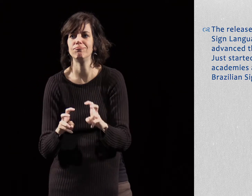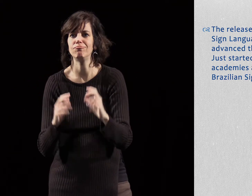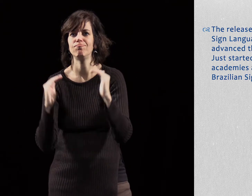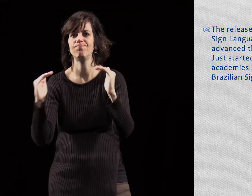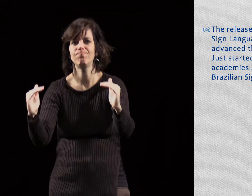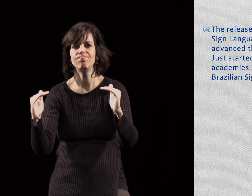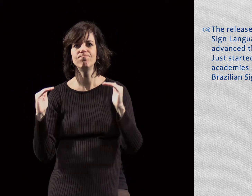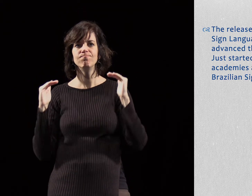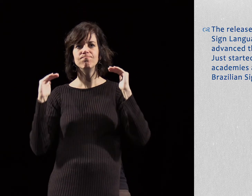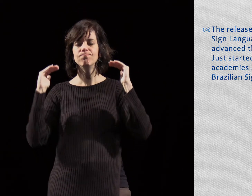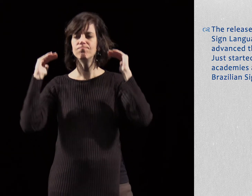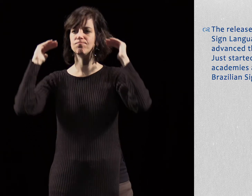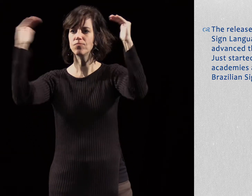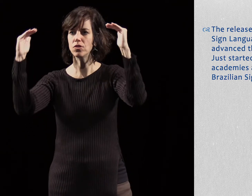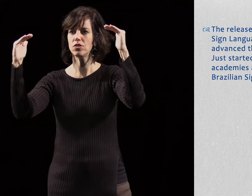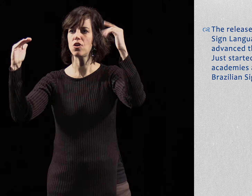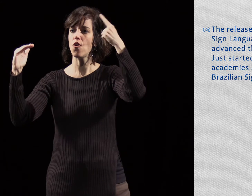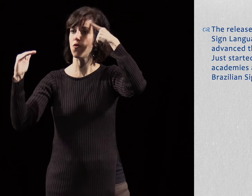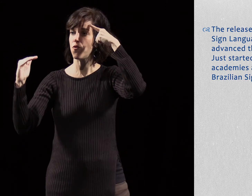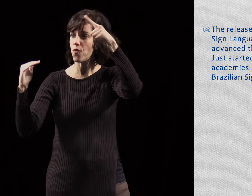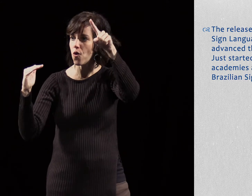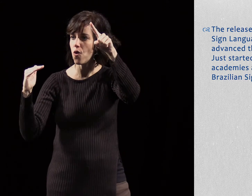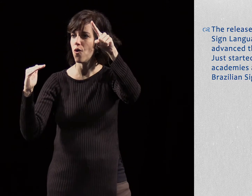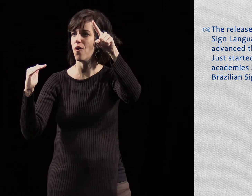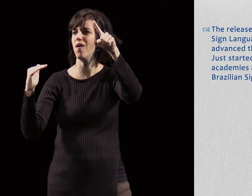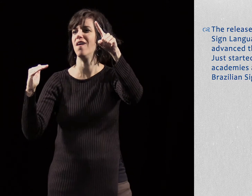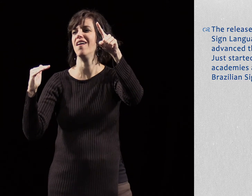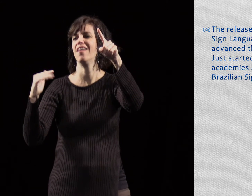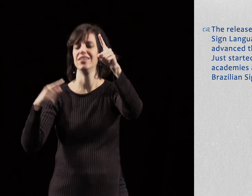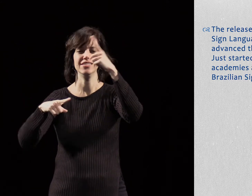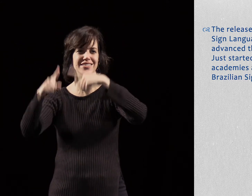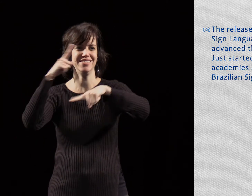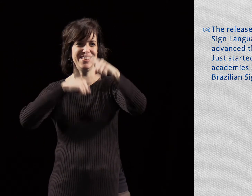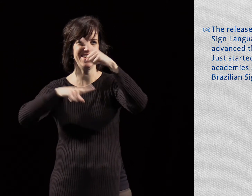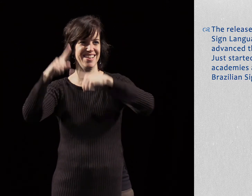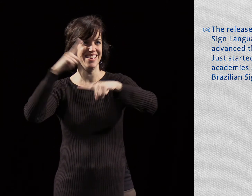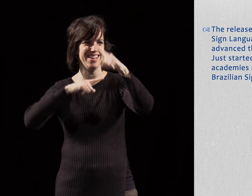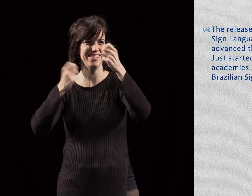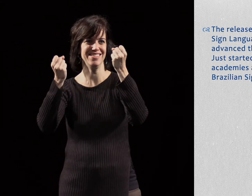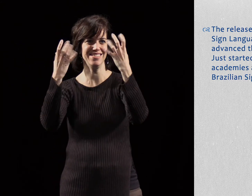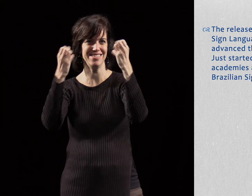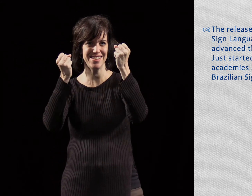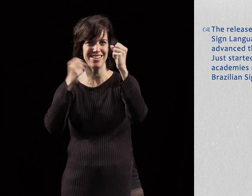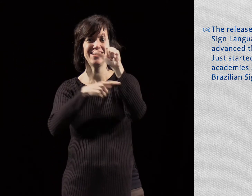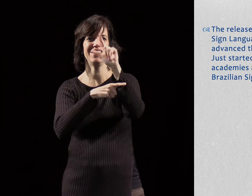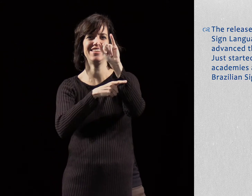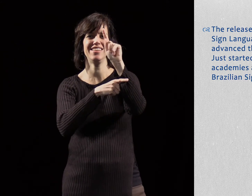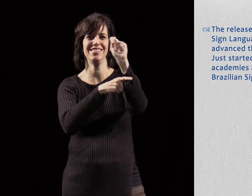It's now our job to enhance the literature and the research